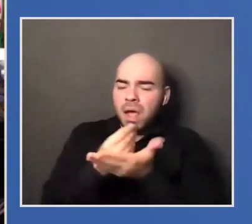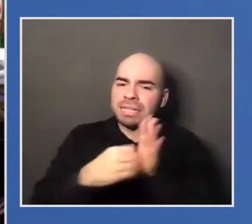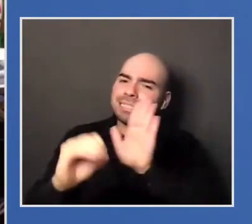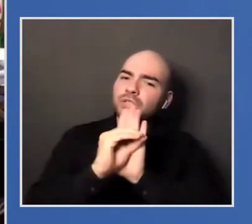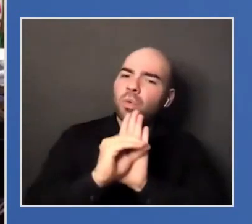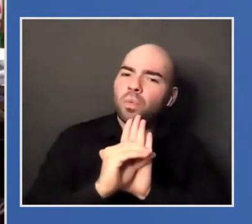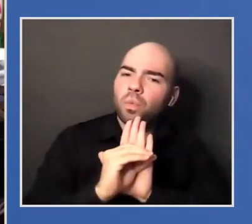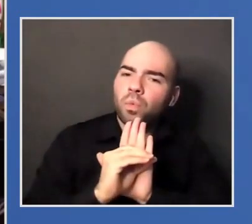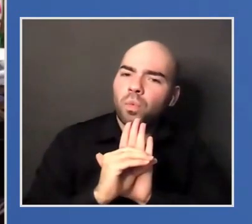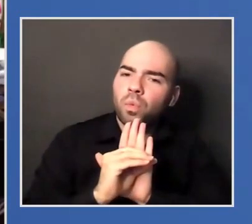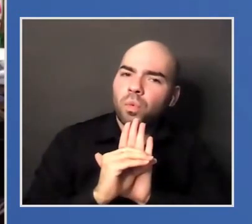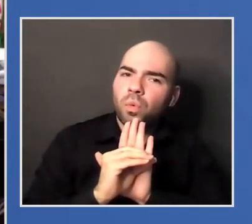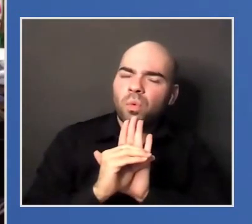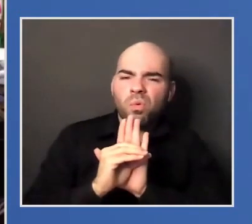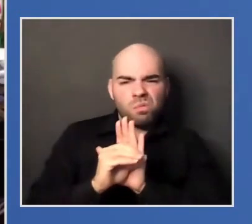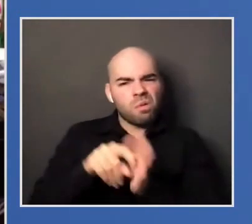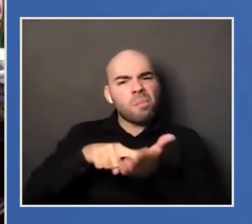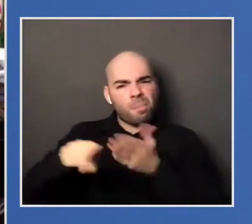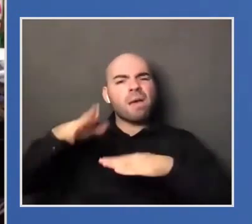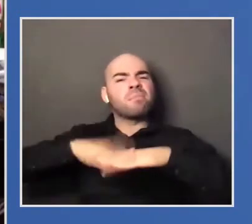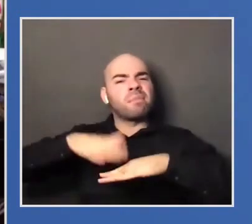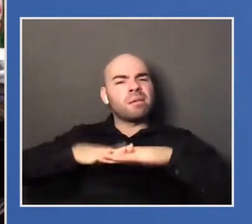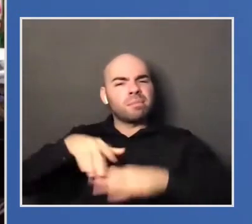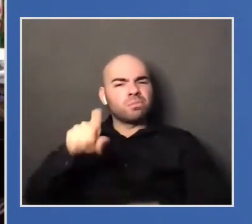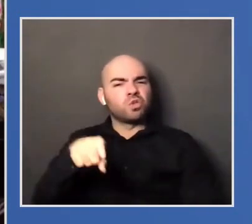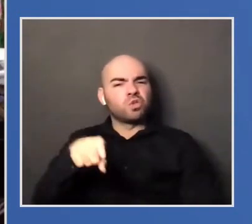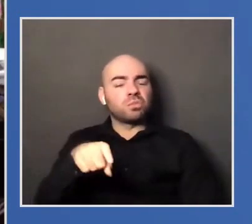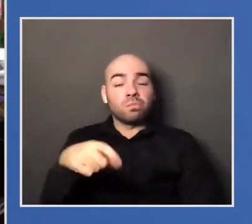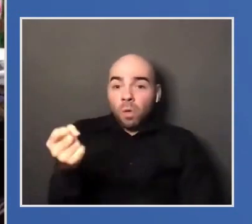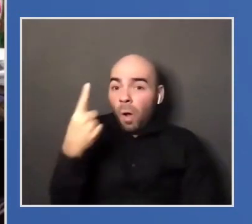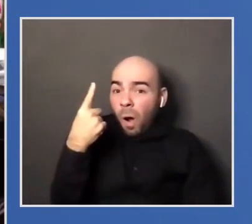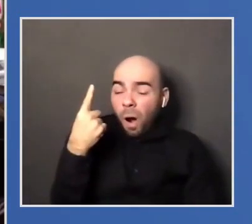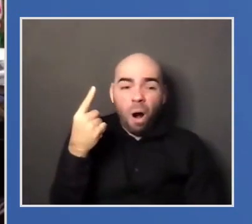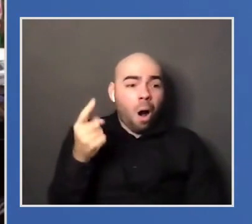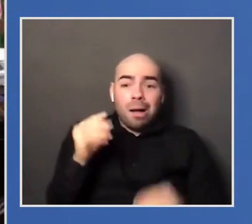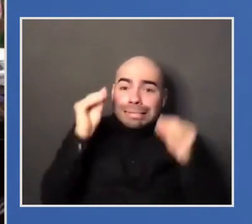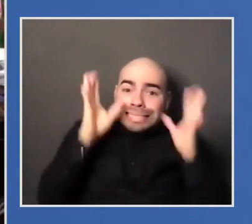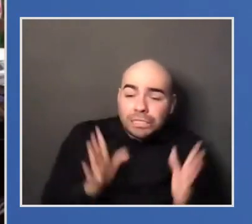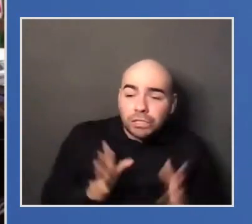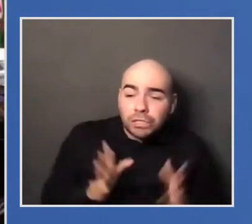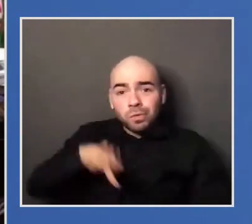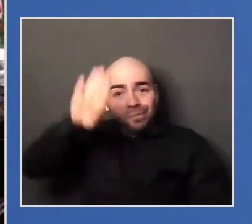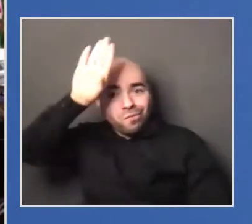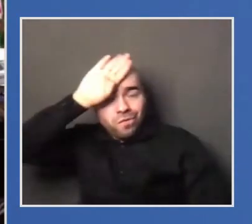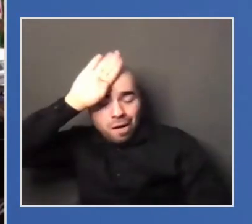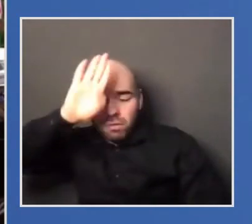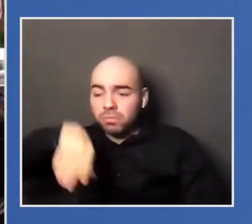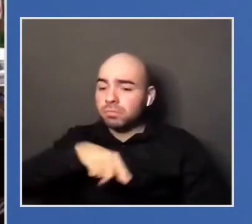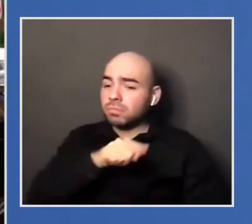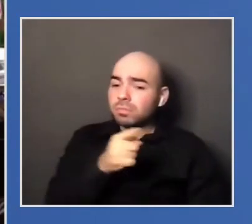WE CHOOSE HOPE OVER FEAR. WE